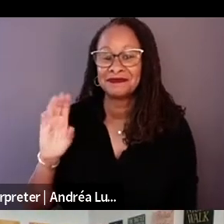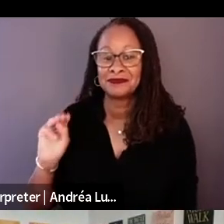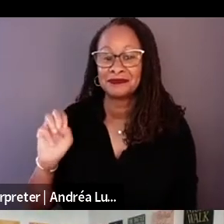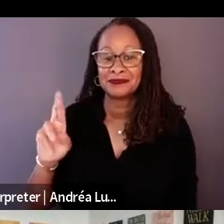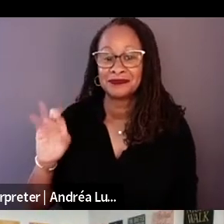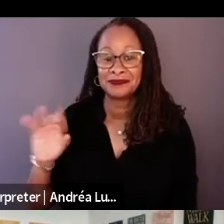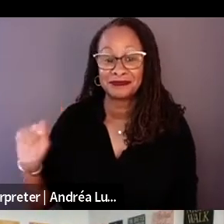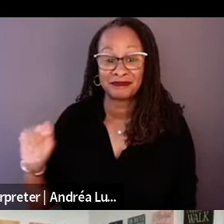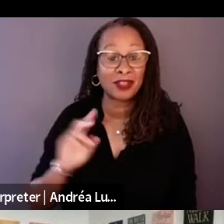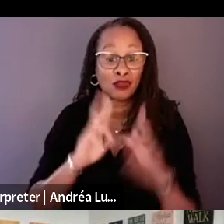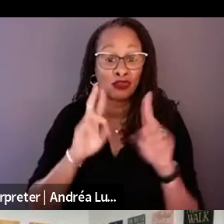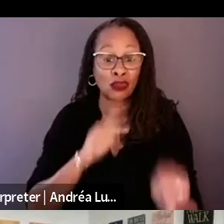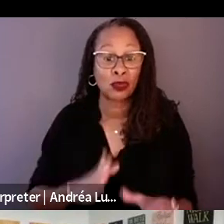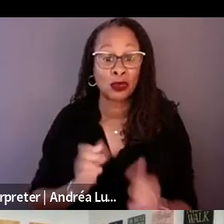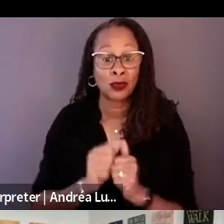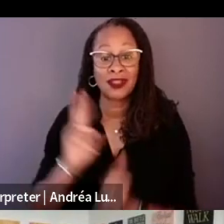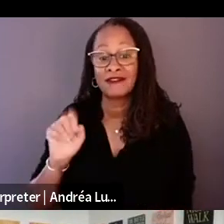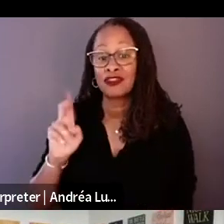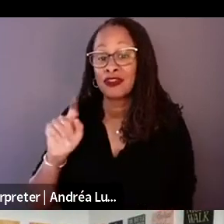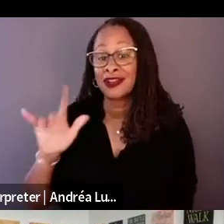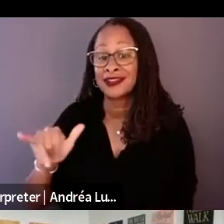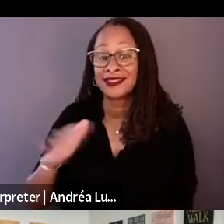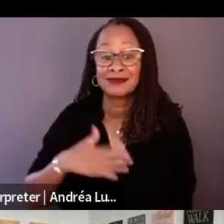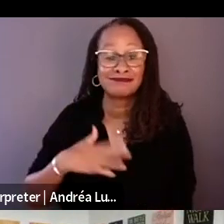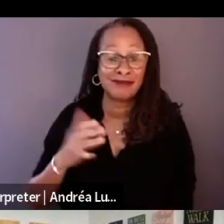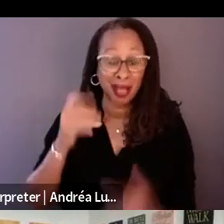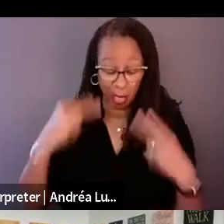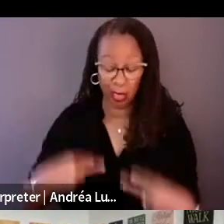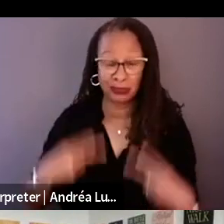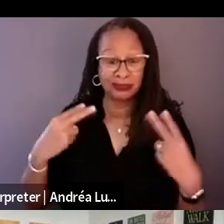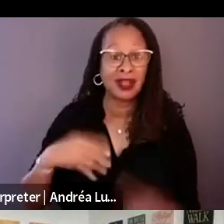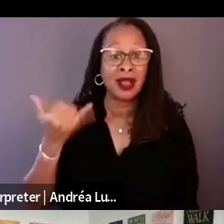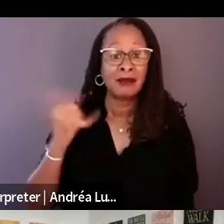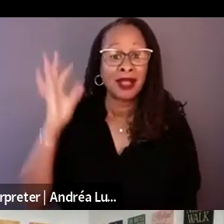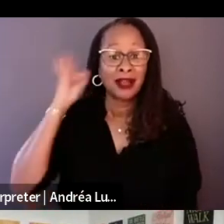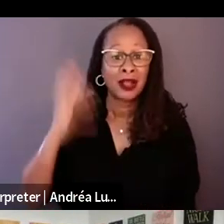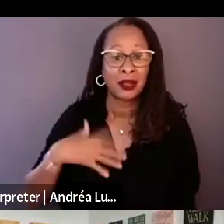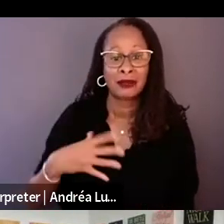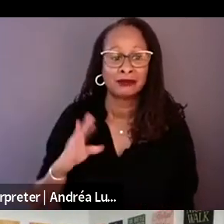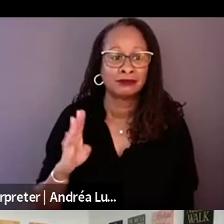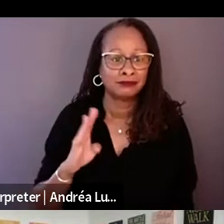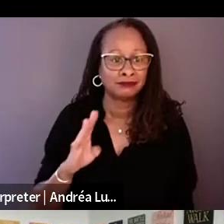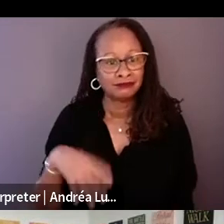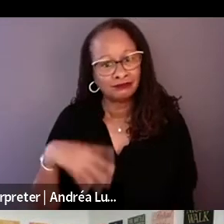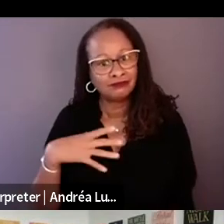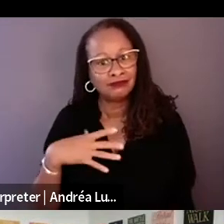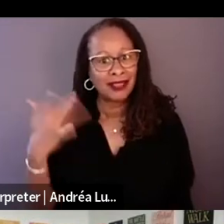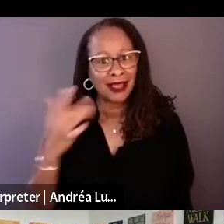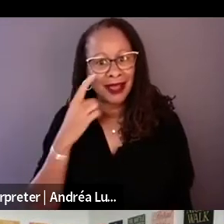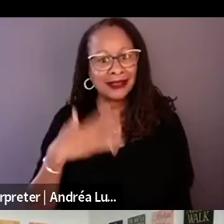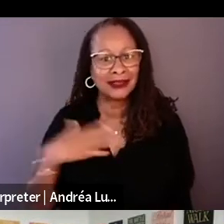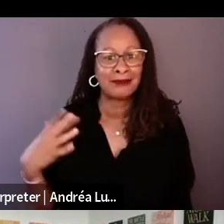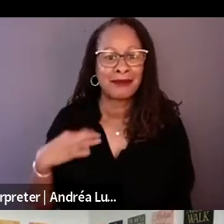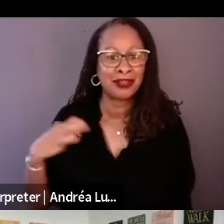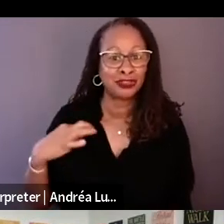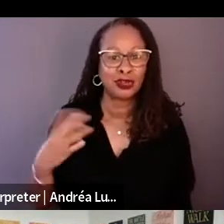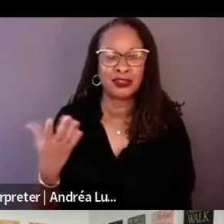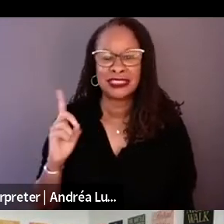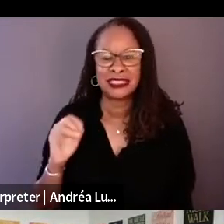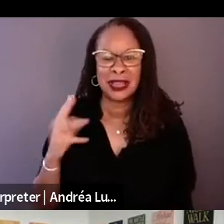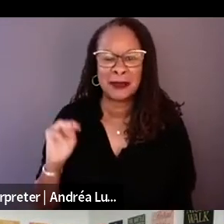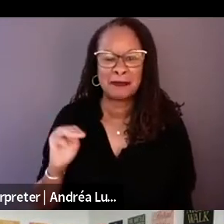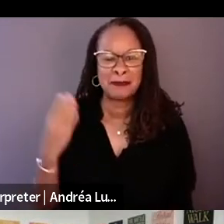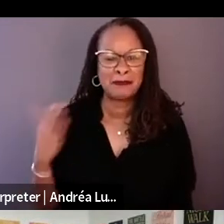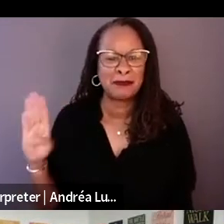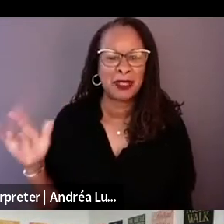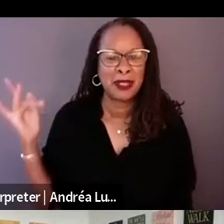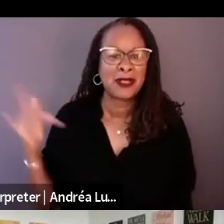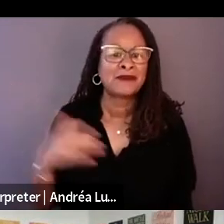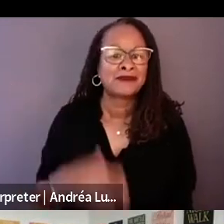I am wearing a denim shirt, and I am going -- our panelists are going to introduce themselves.